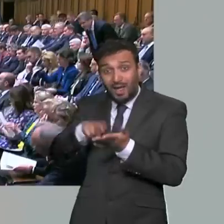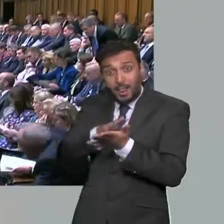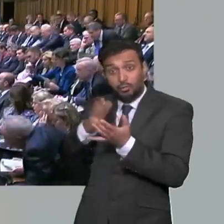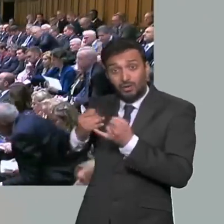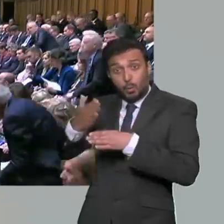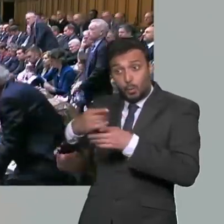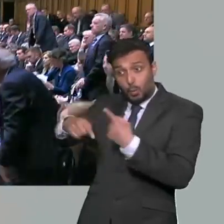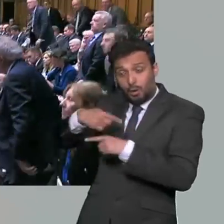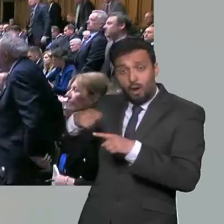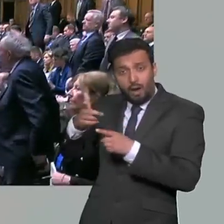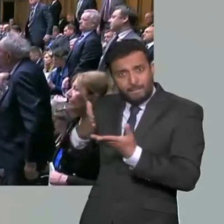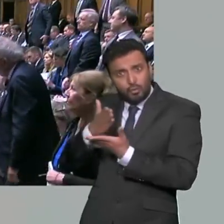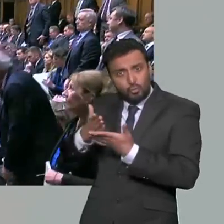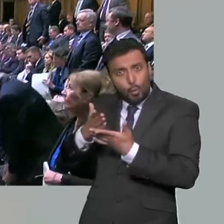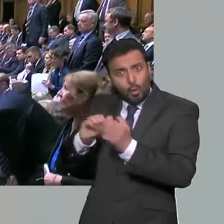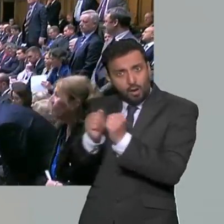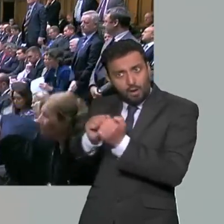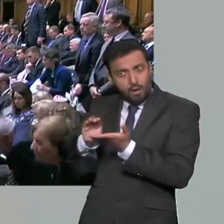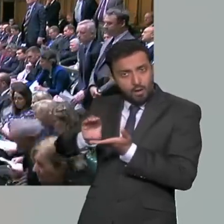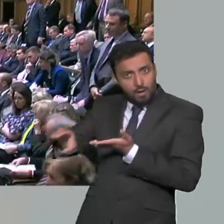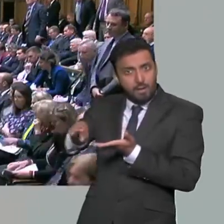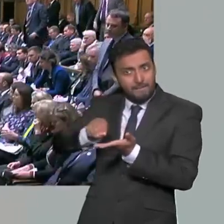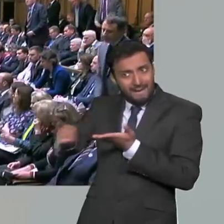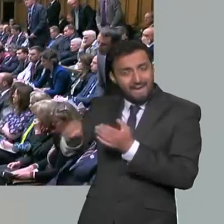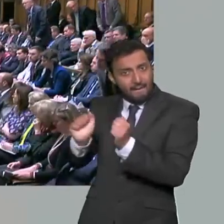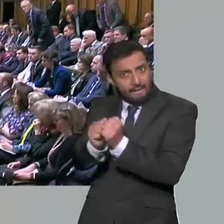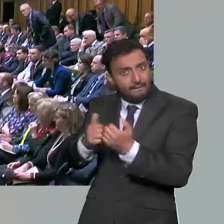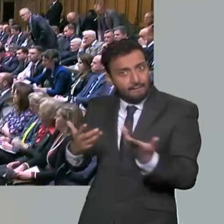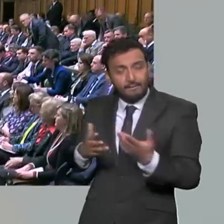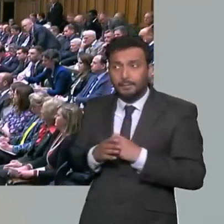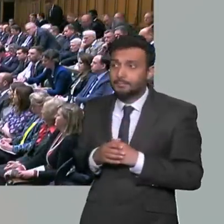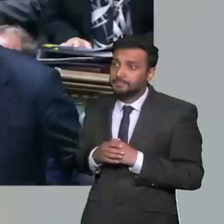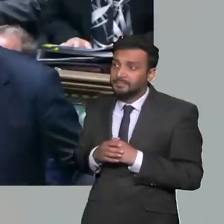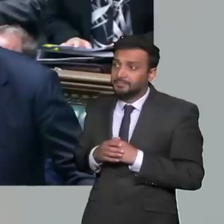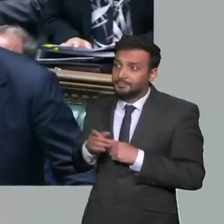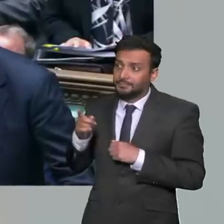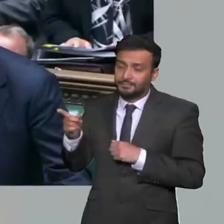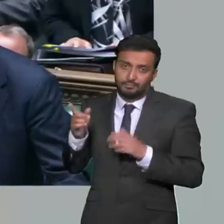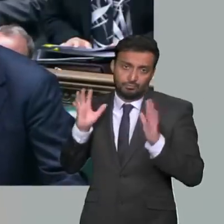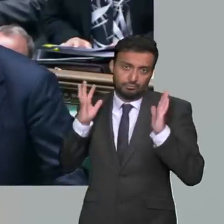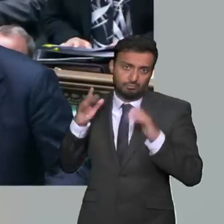The Prime Minister My hon. Friend is a fantastic champion for his constituents and for Addenbrooke’s.